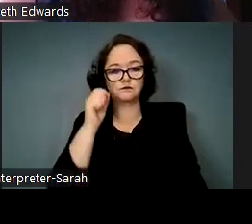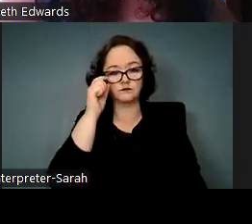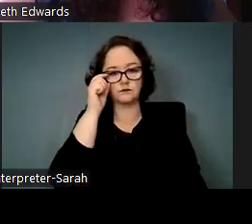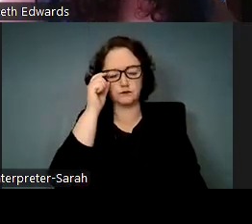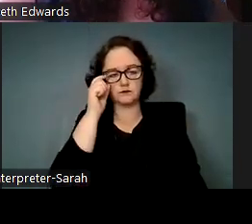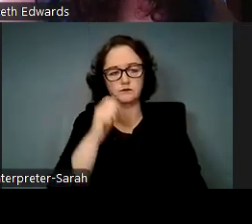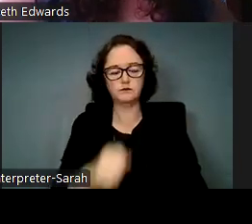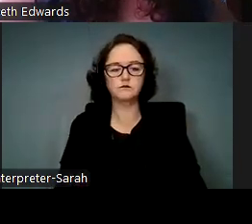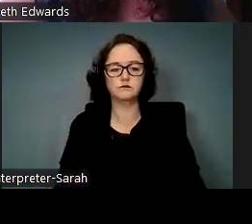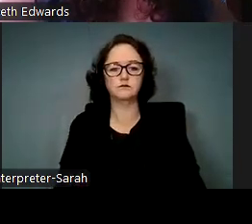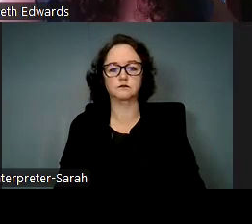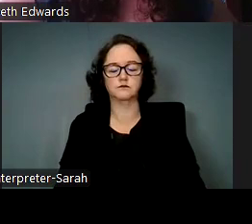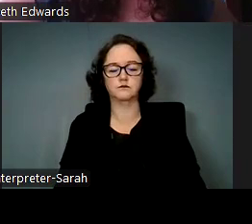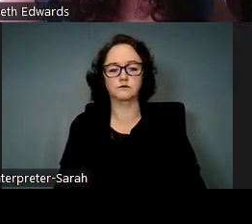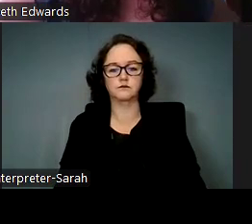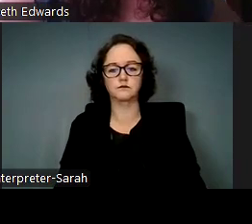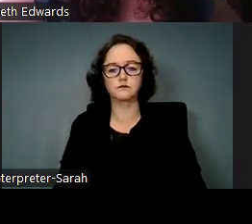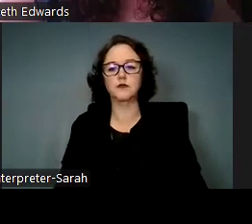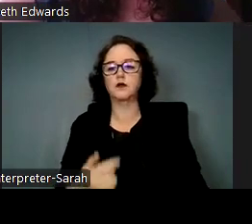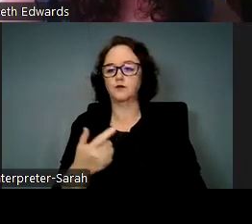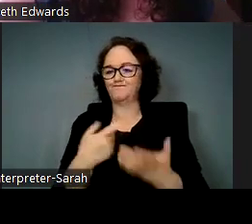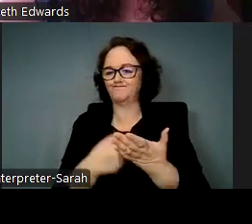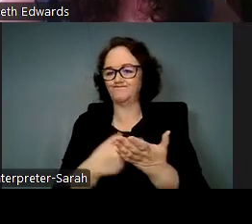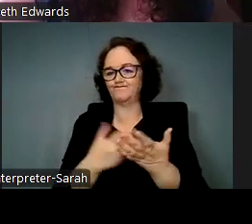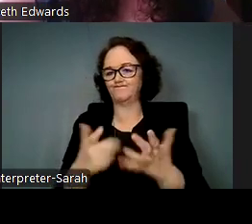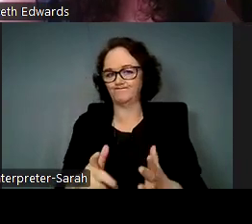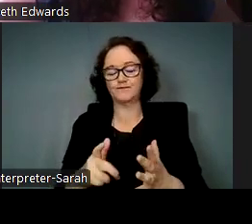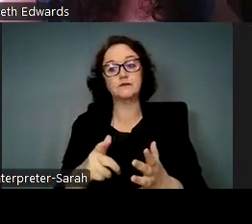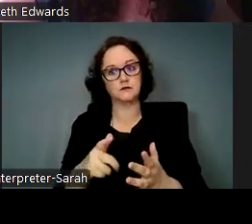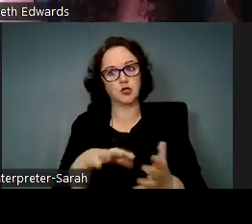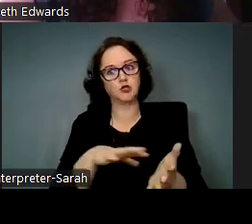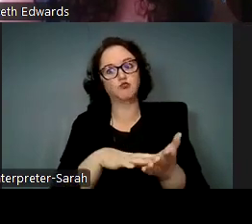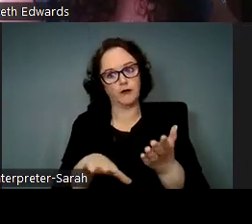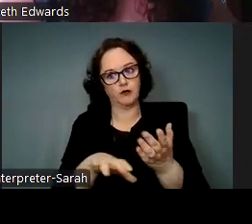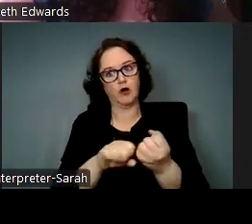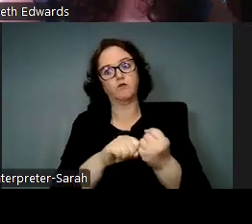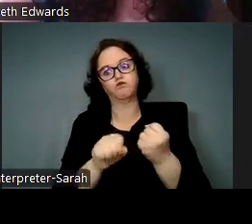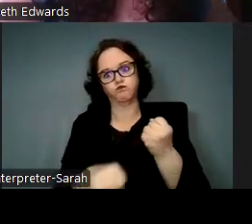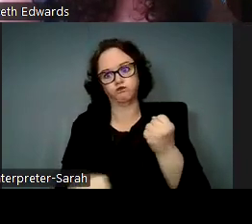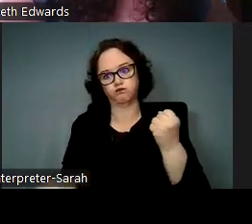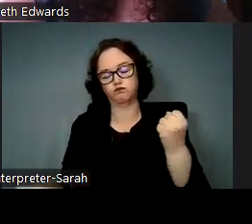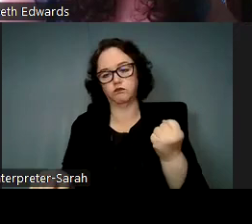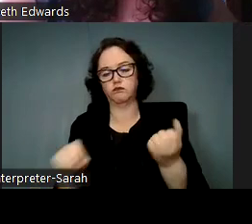we've talked about already, these waivers are very, very long, but I don't want the length of the waiver to be